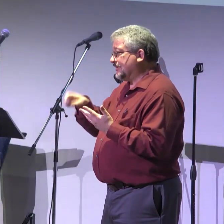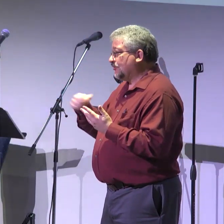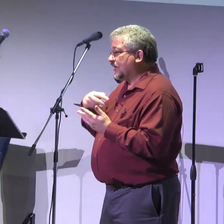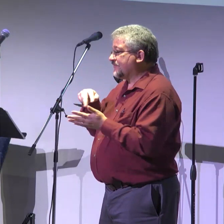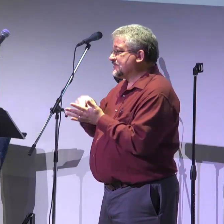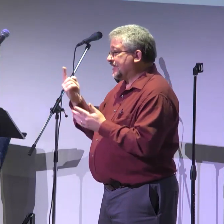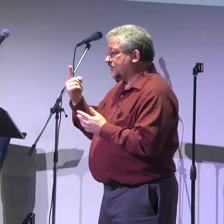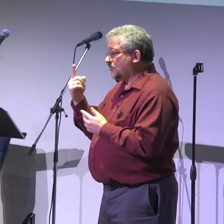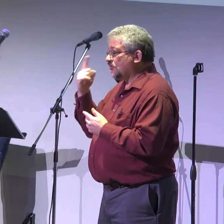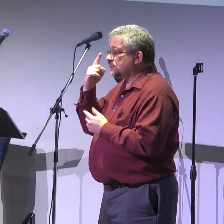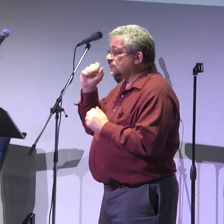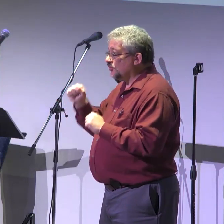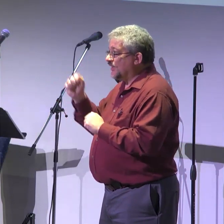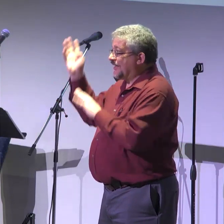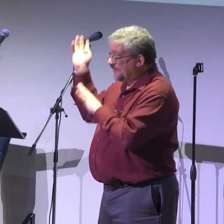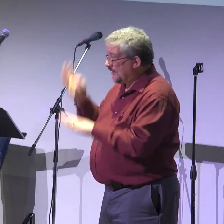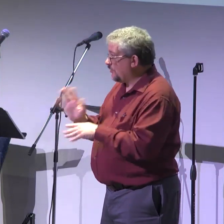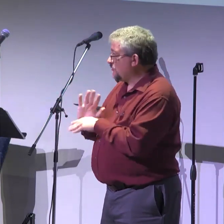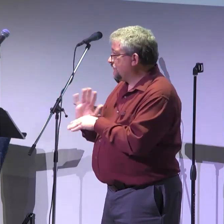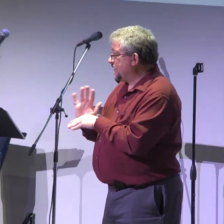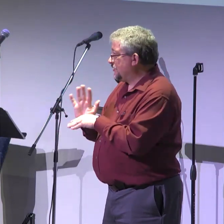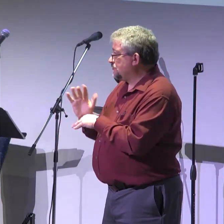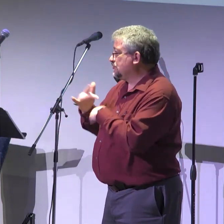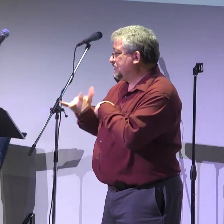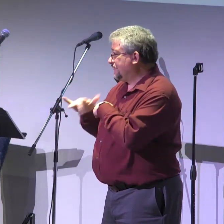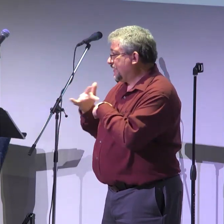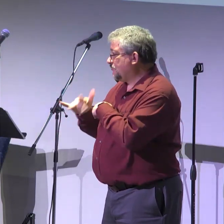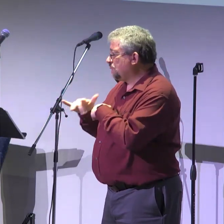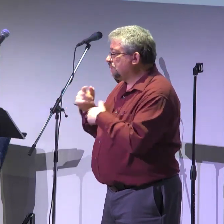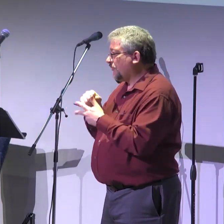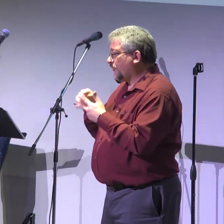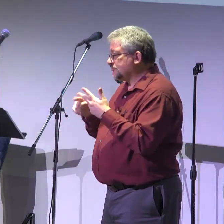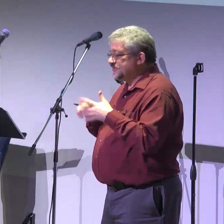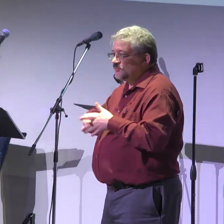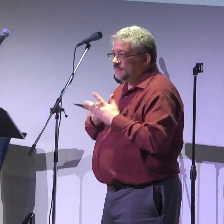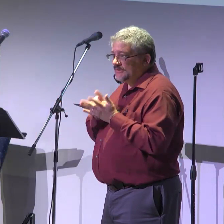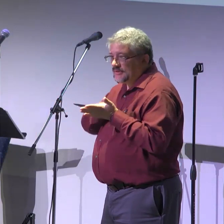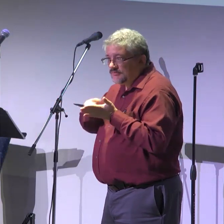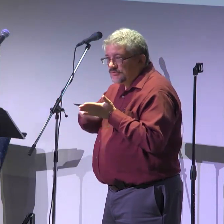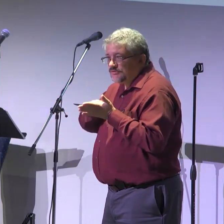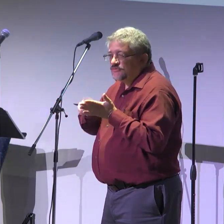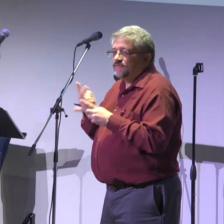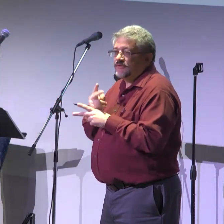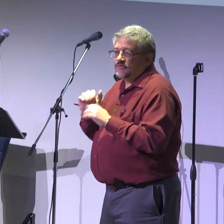Right now we're an entirely browser-based. And so we would like for people to be able to download the videos and have them available.